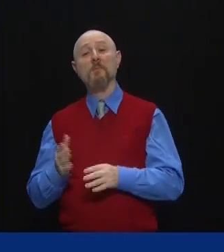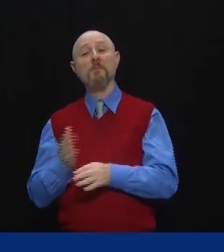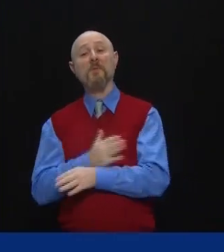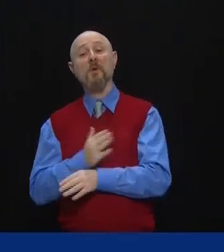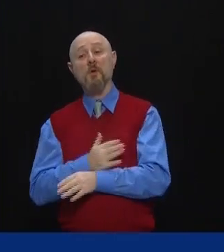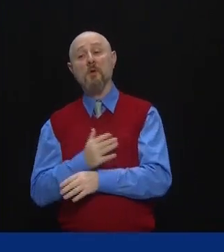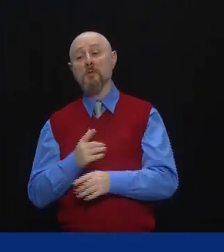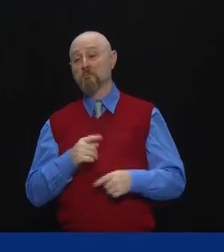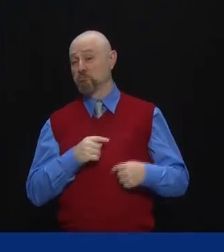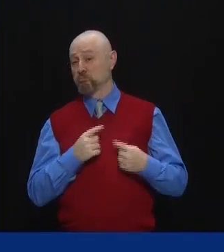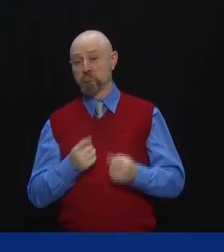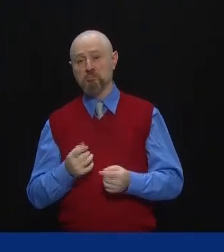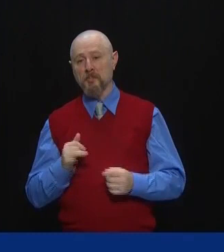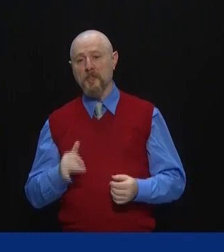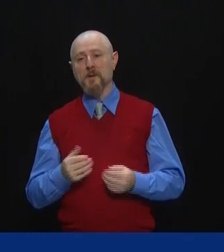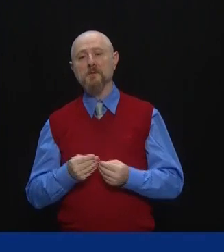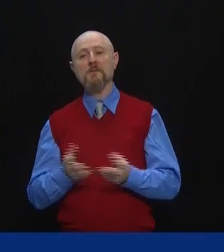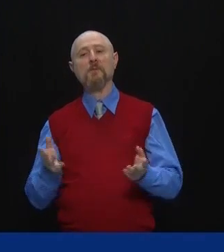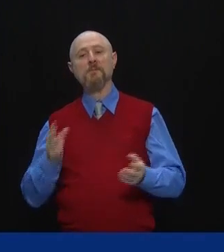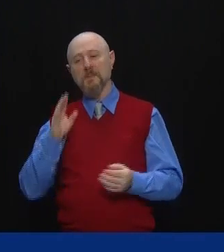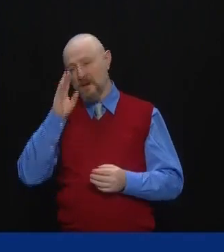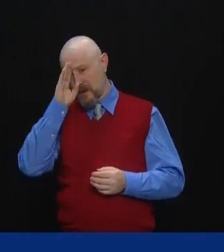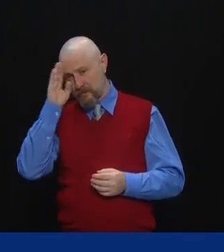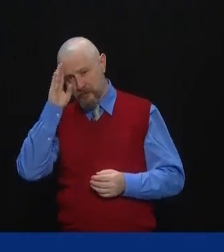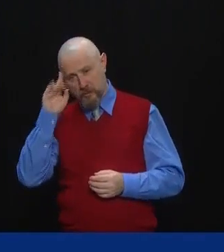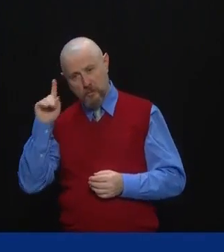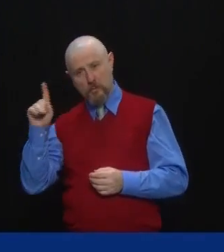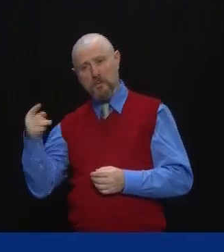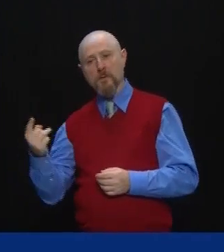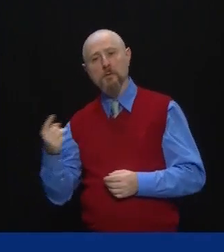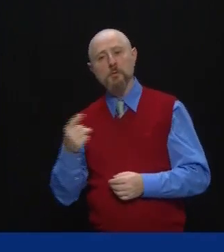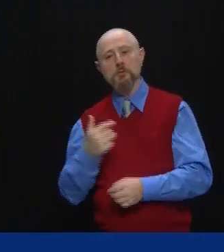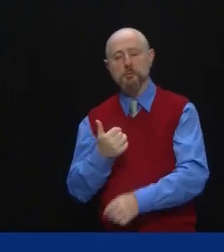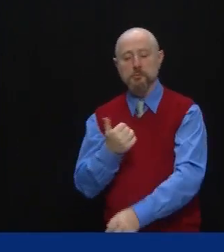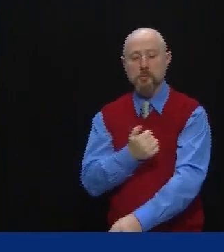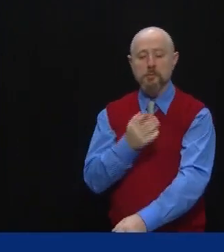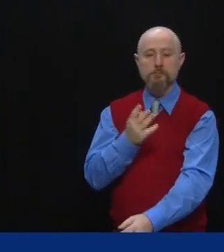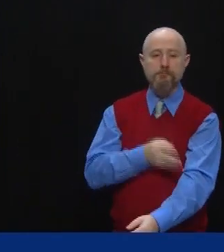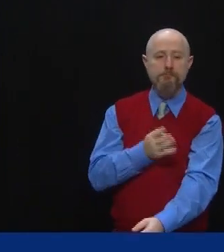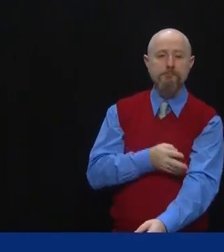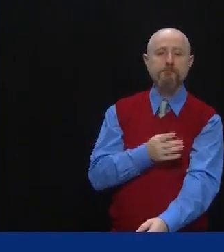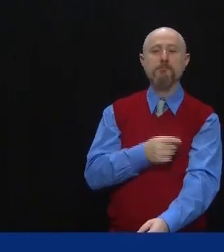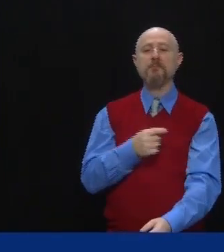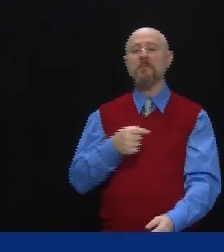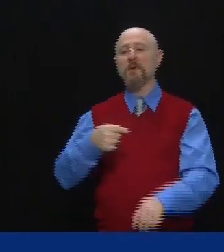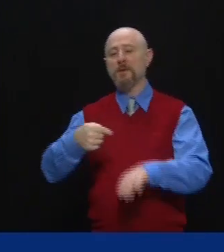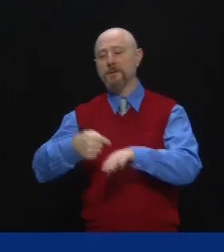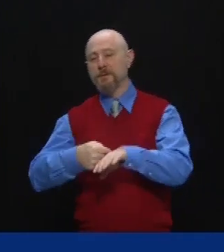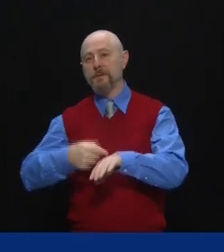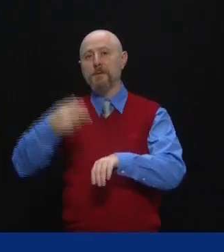DRUGS. BEFORE THAT, MONO-CRONAL ANTIBODIES, DRUGS THAT HAVE TO